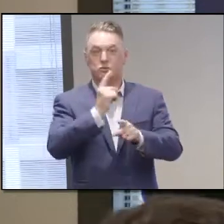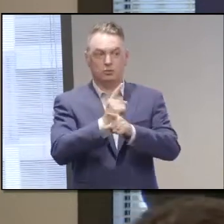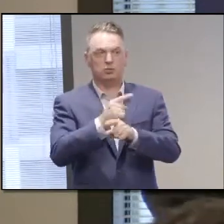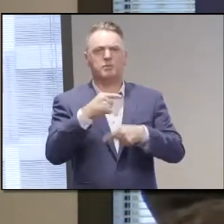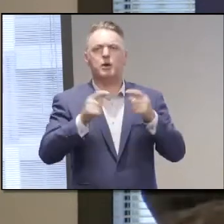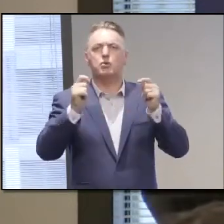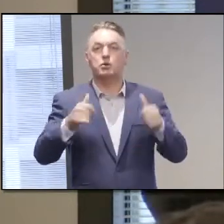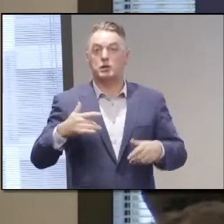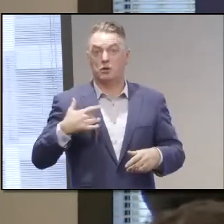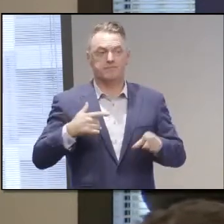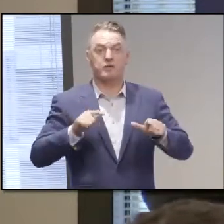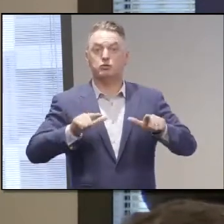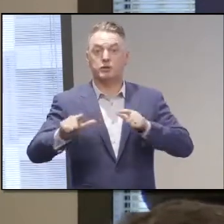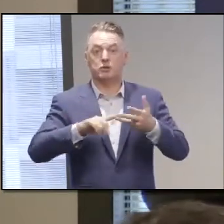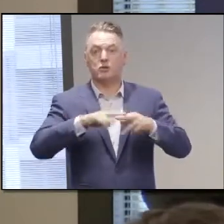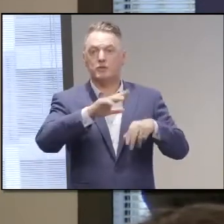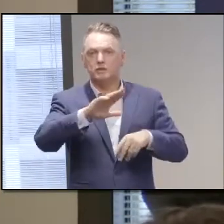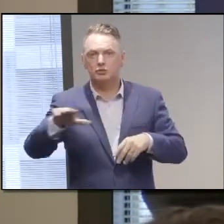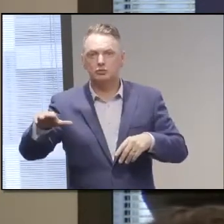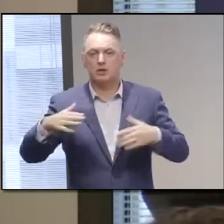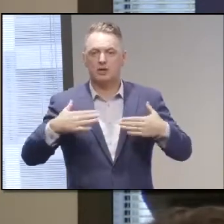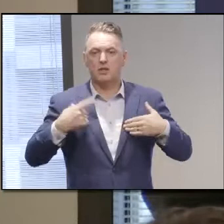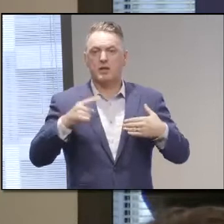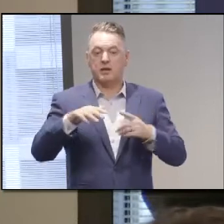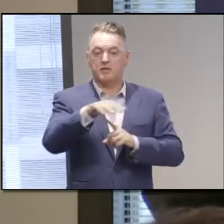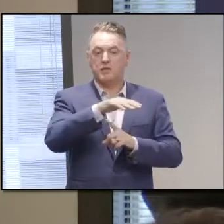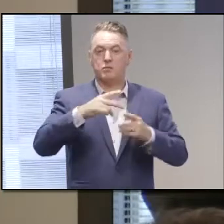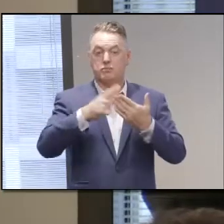He's the Director of the Children's Health and Environment Program of the World Health